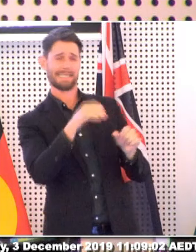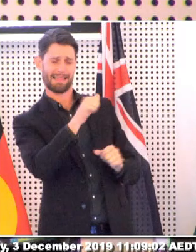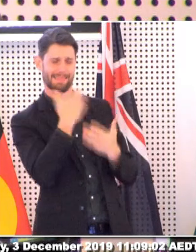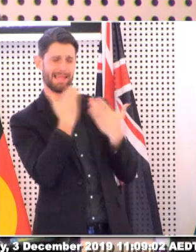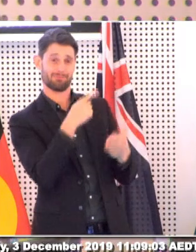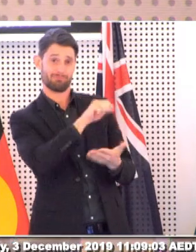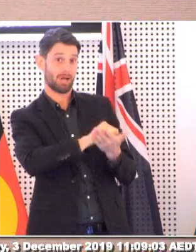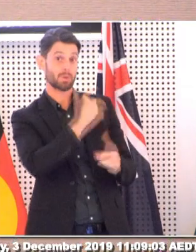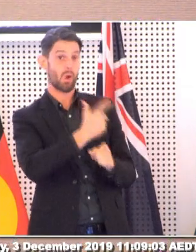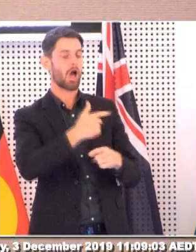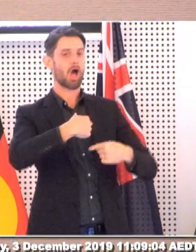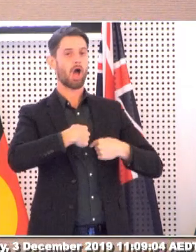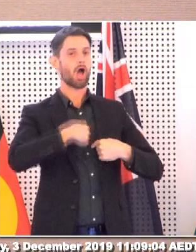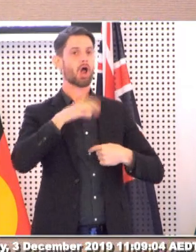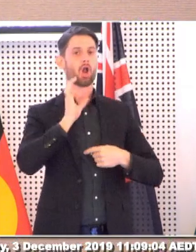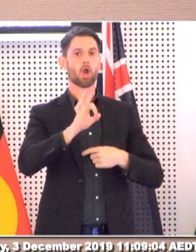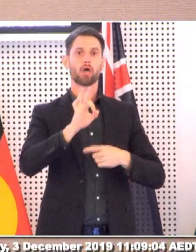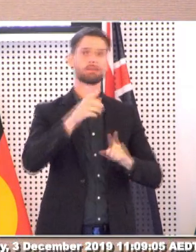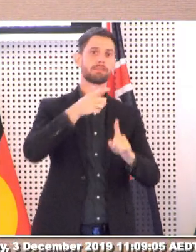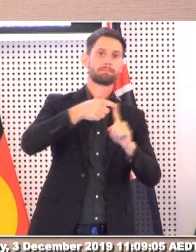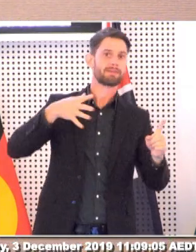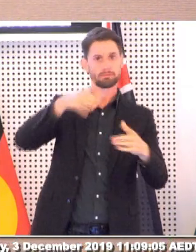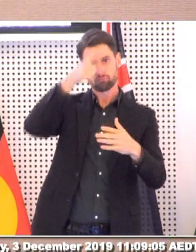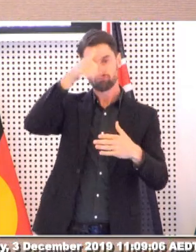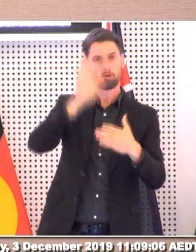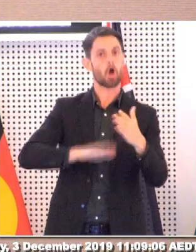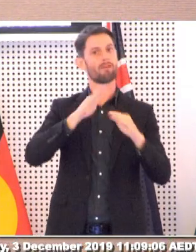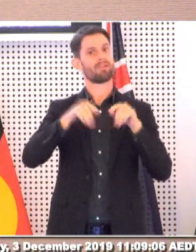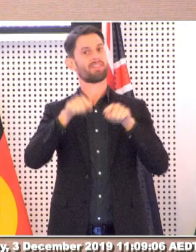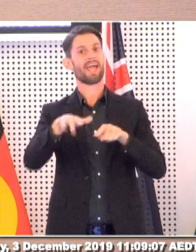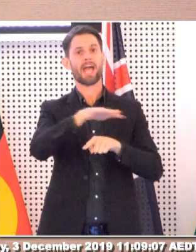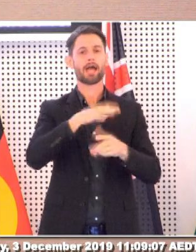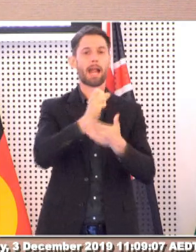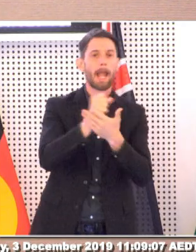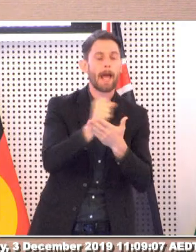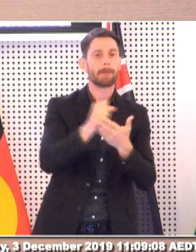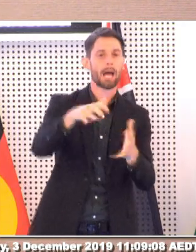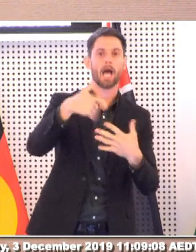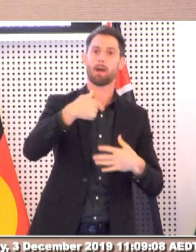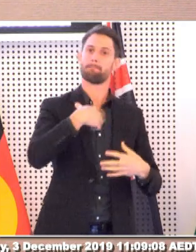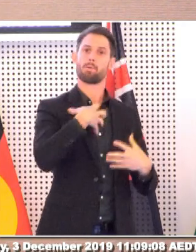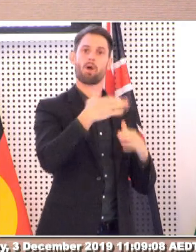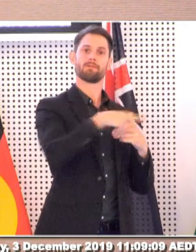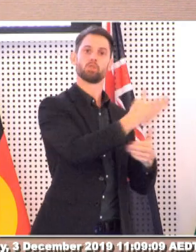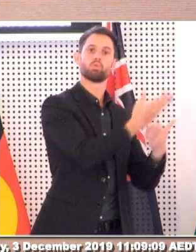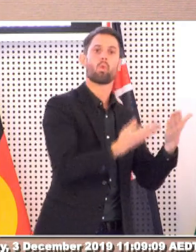As a non-quantitative researcher I’m not sure that I’m the best placed to answer that particular question! Okay. Well, that’s fair enough. Yes. Okay.